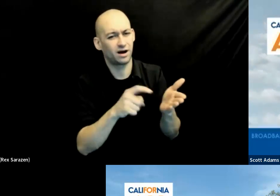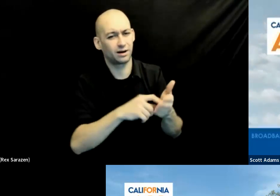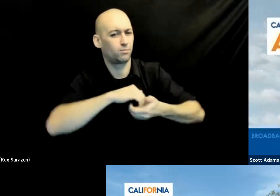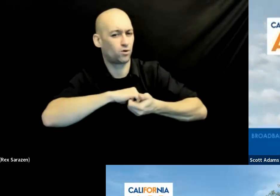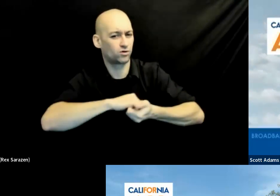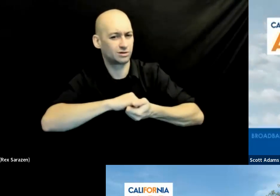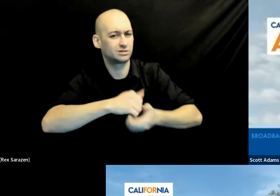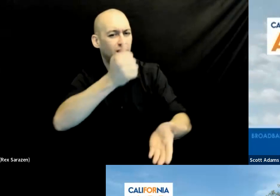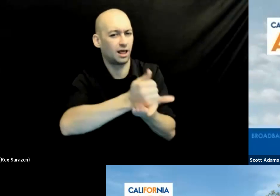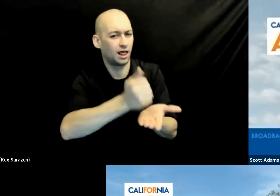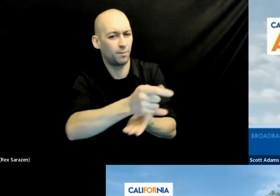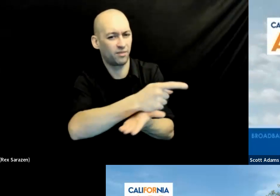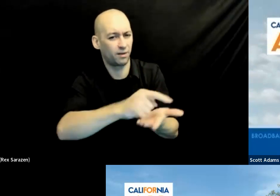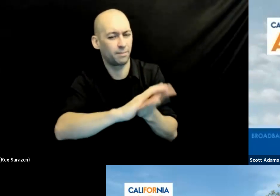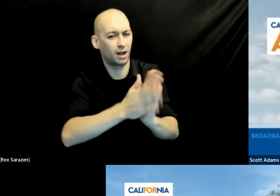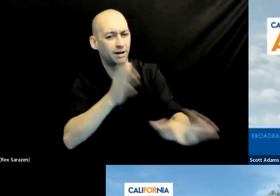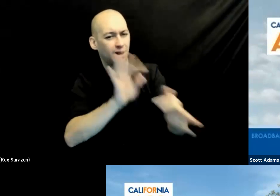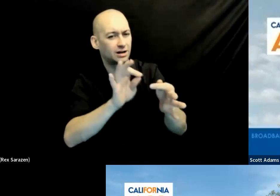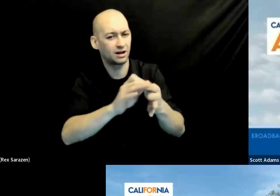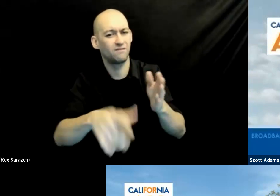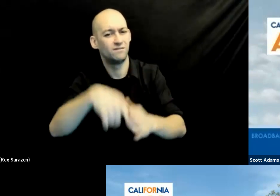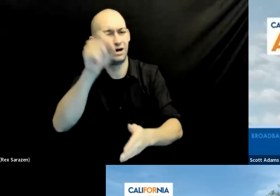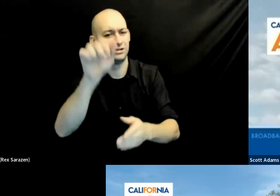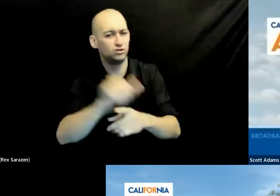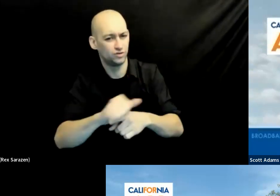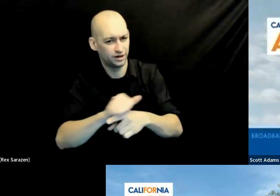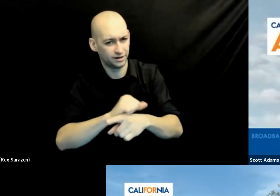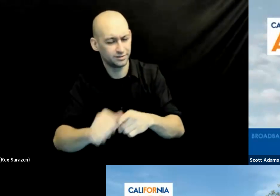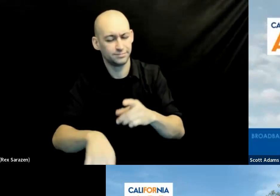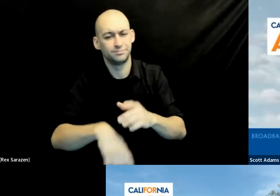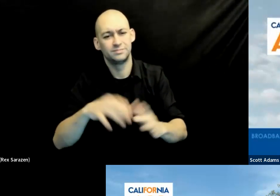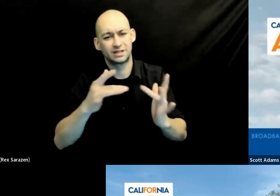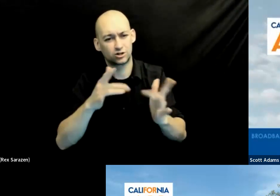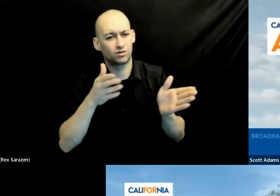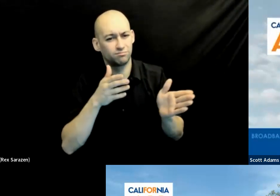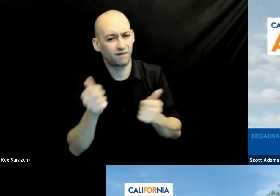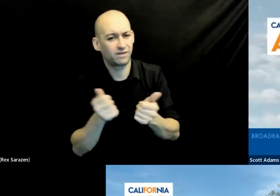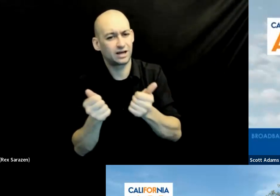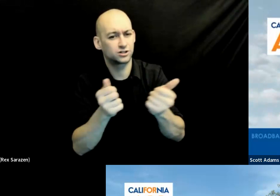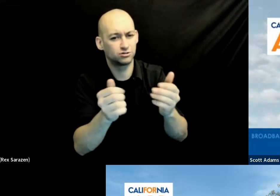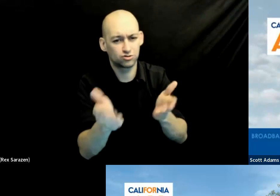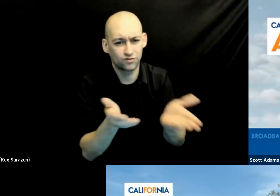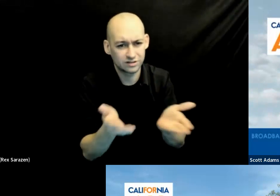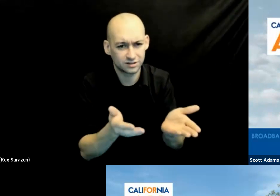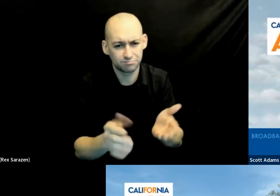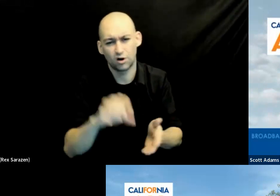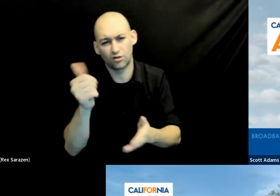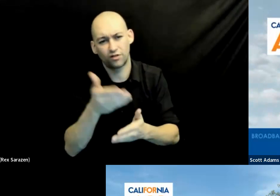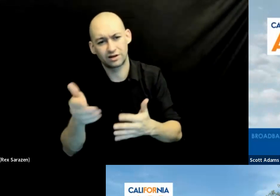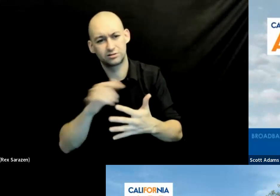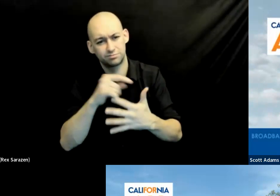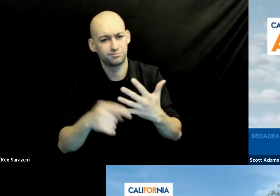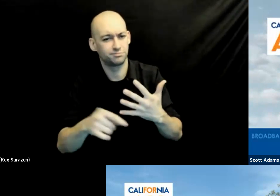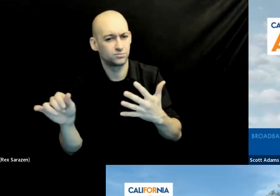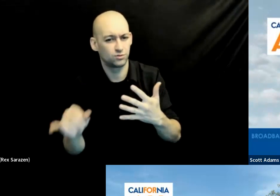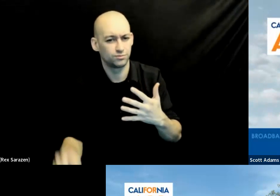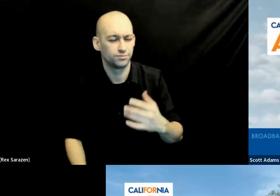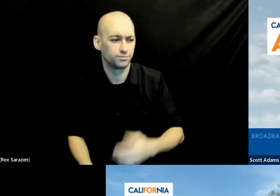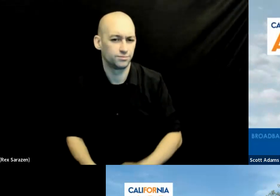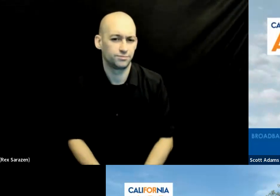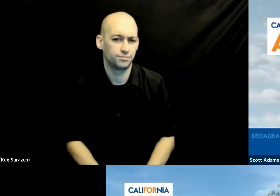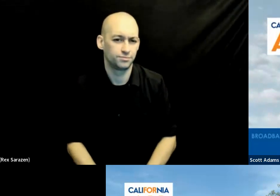them get connected and find training and digital navigation services, or other things. Great,